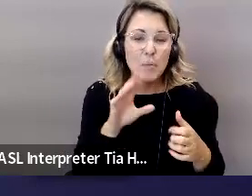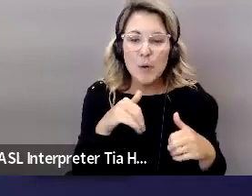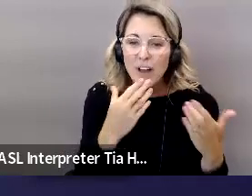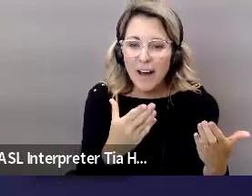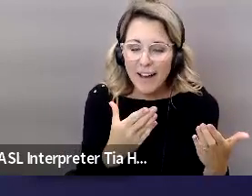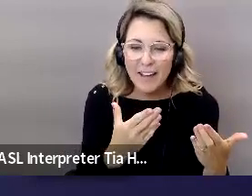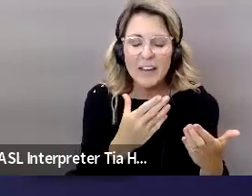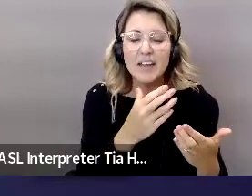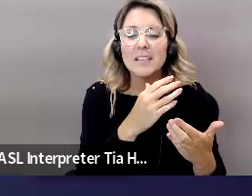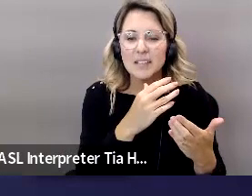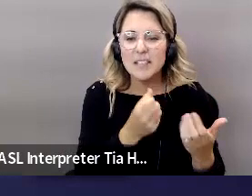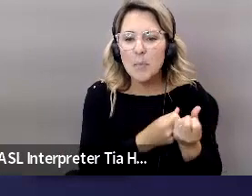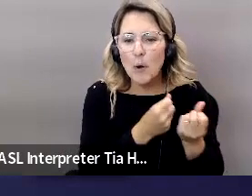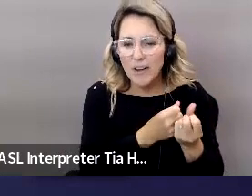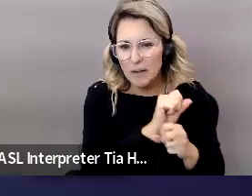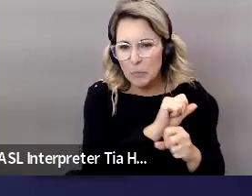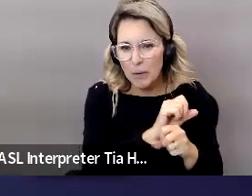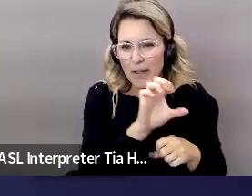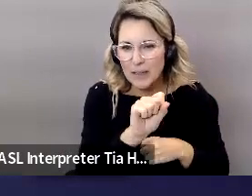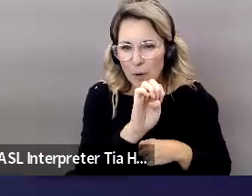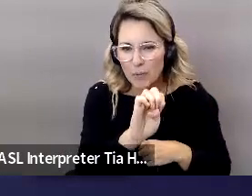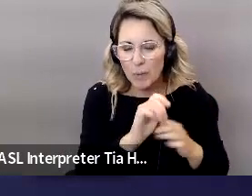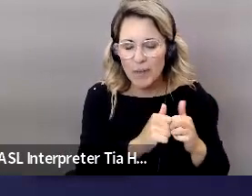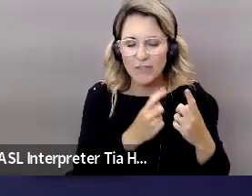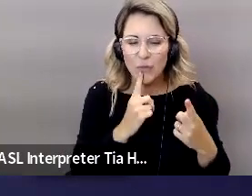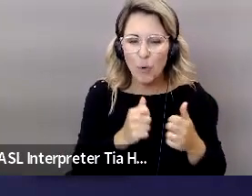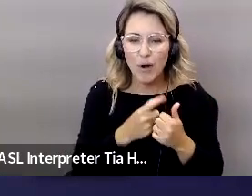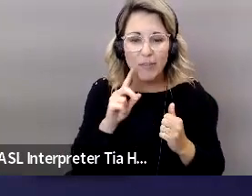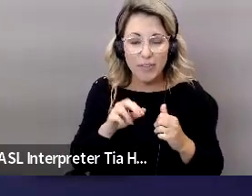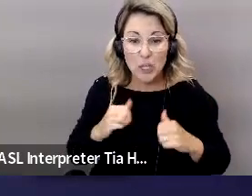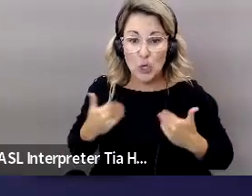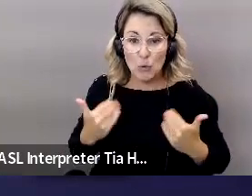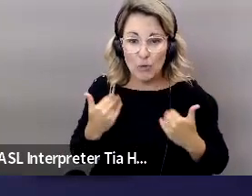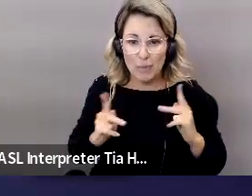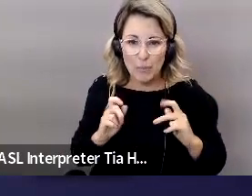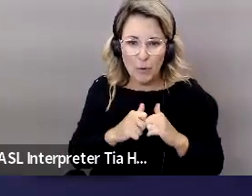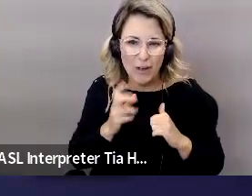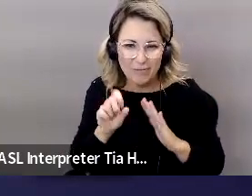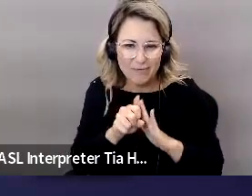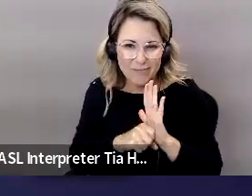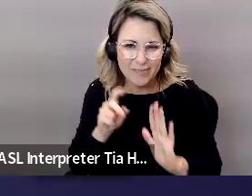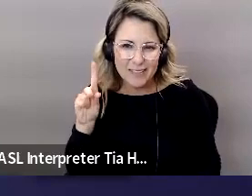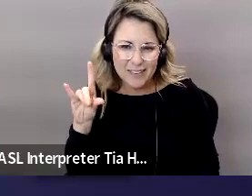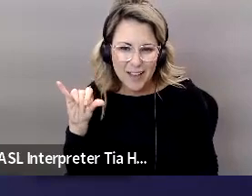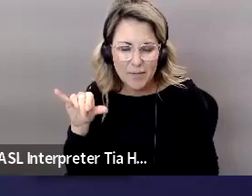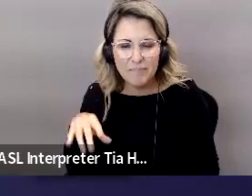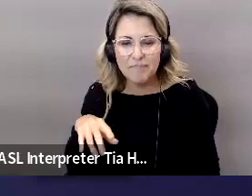youth in the Commonwealth of Kentucky. And, they ask in this section for very specific numbers.